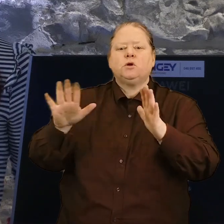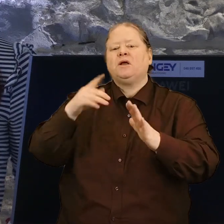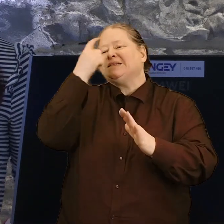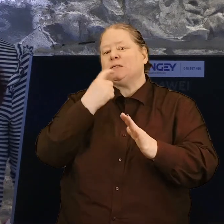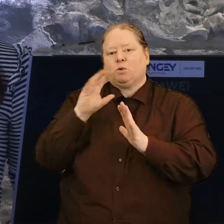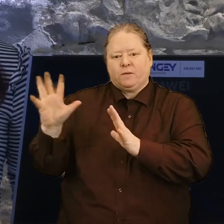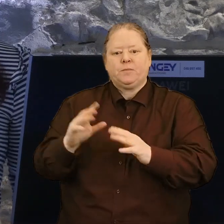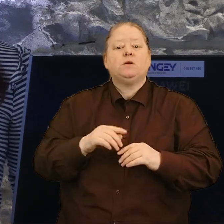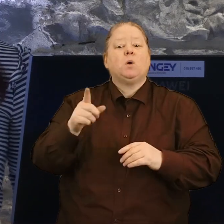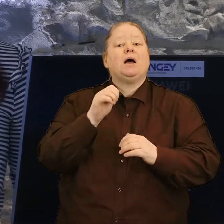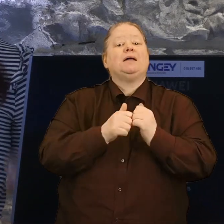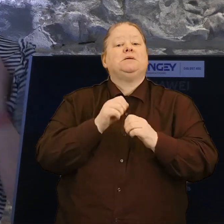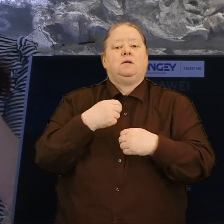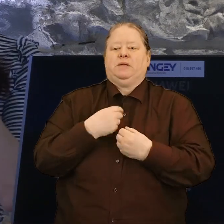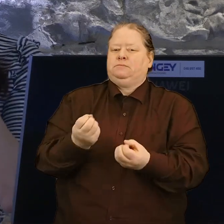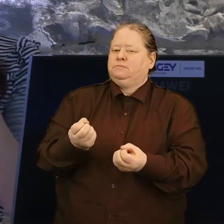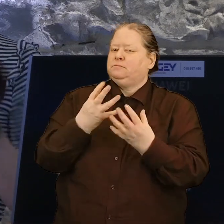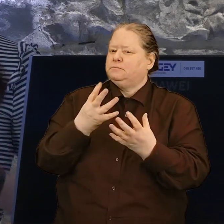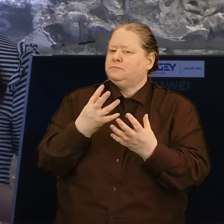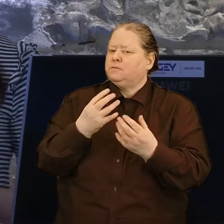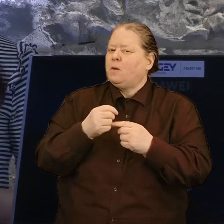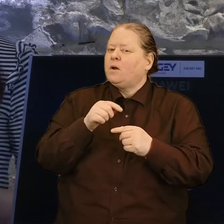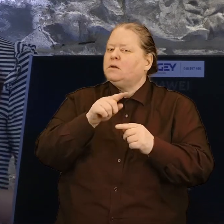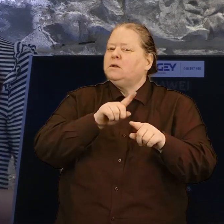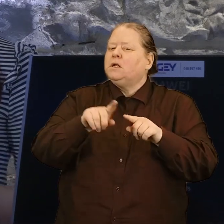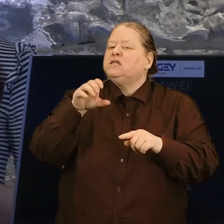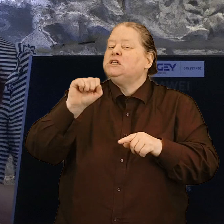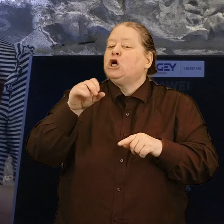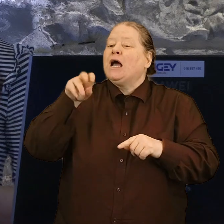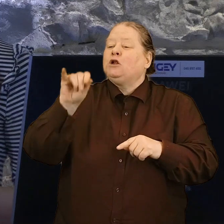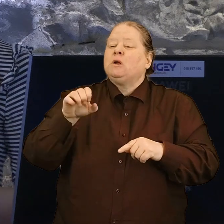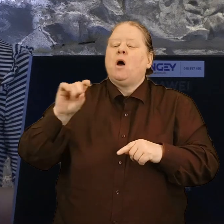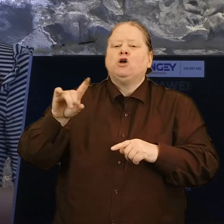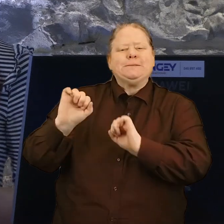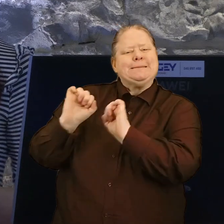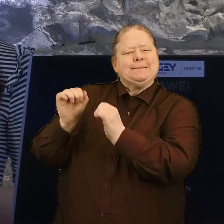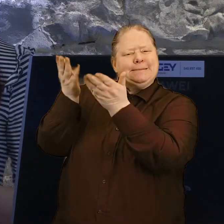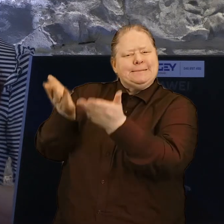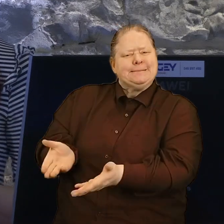So, acting on the impression that prominent among the leading characteristics of Sir Henry Marsh were an astute penetrative